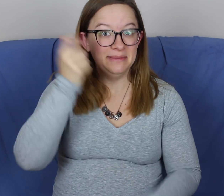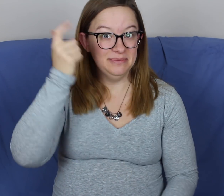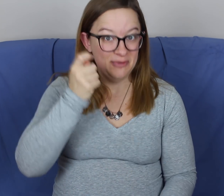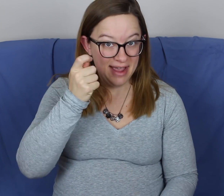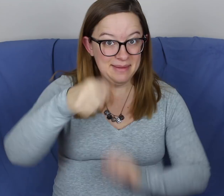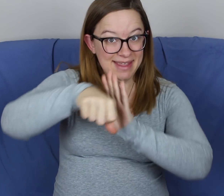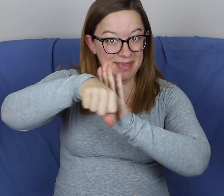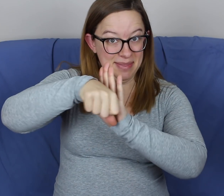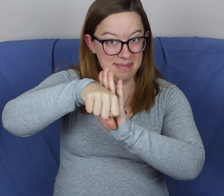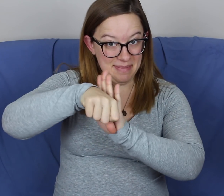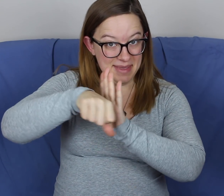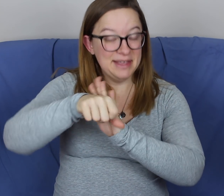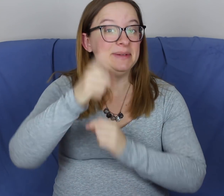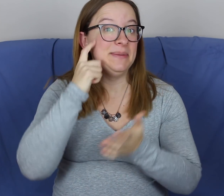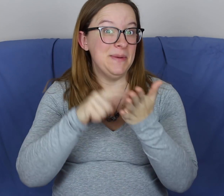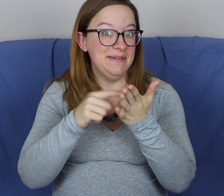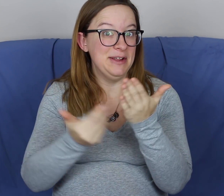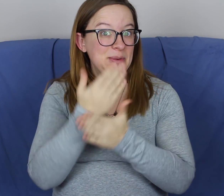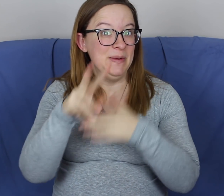Remember to subscribe and hit the notification bell